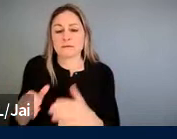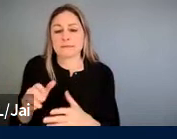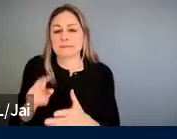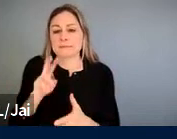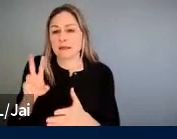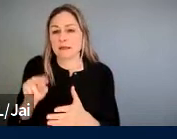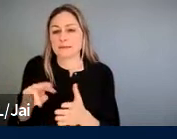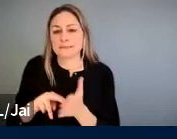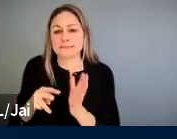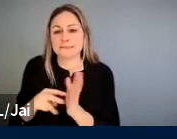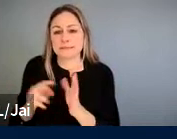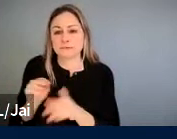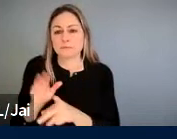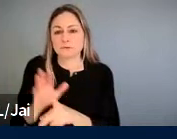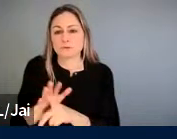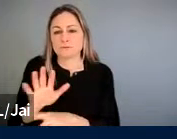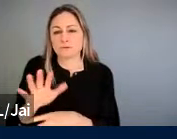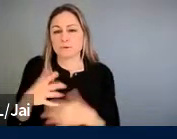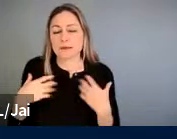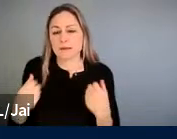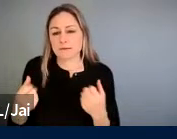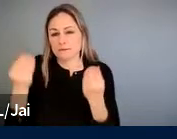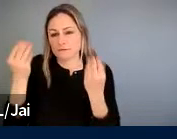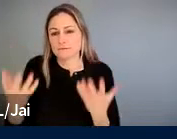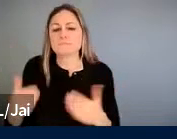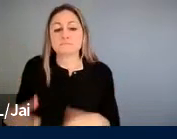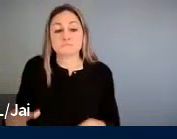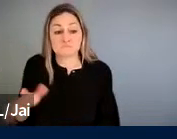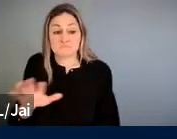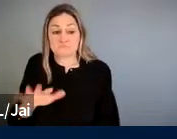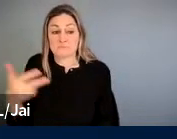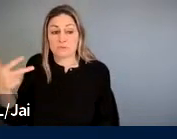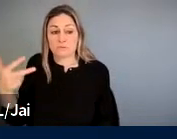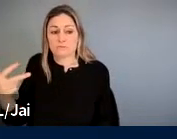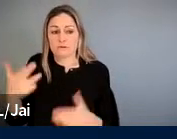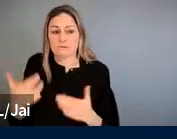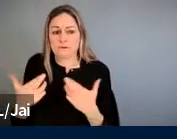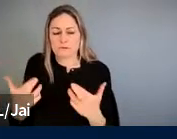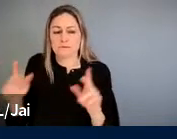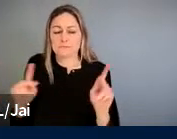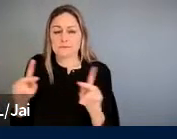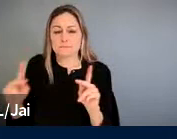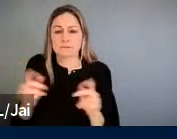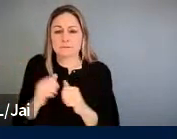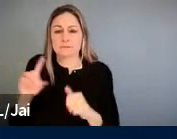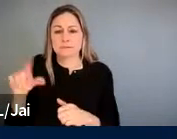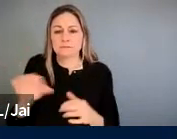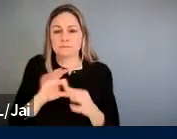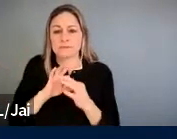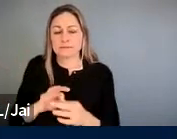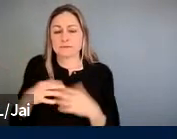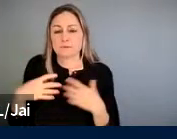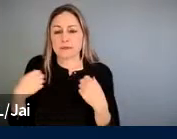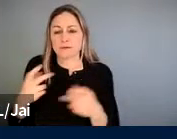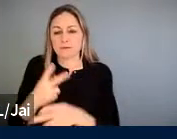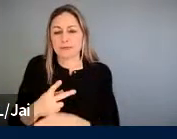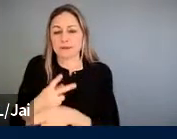data. Those are the three recommendations for people with disabilities related to healthcare.